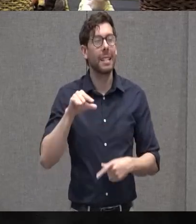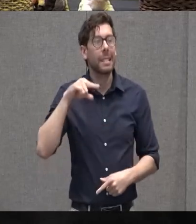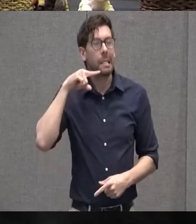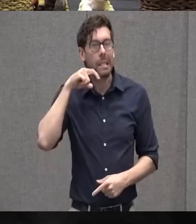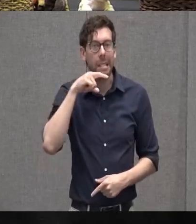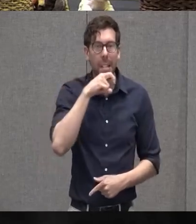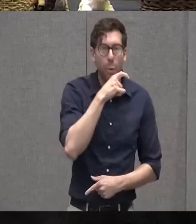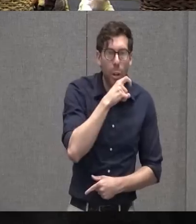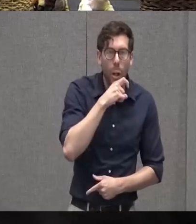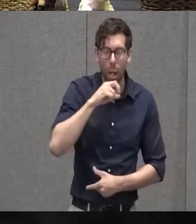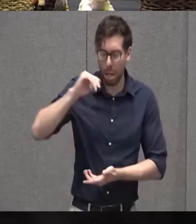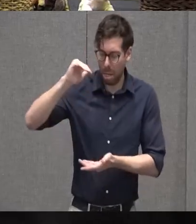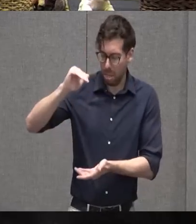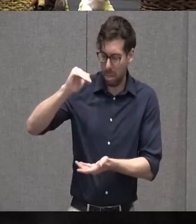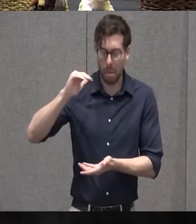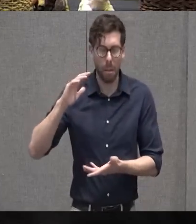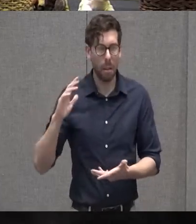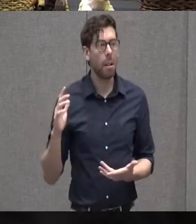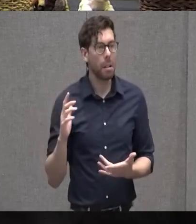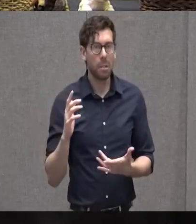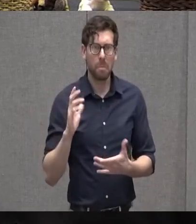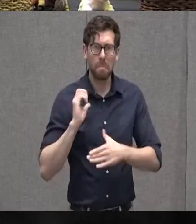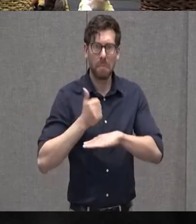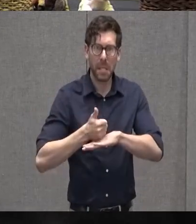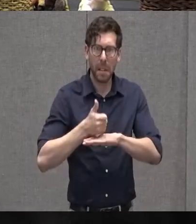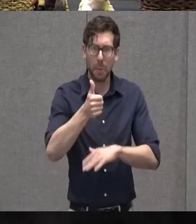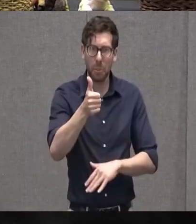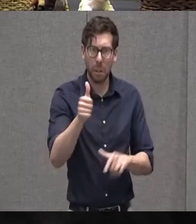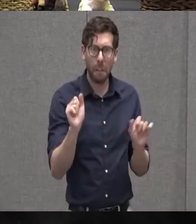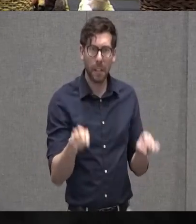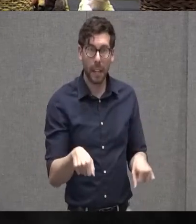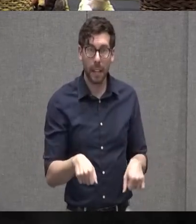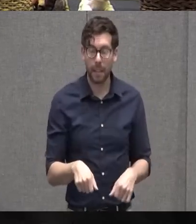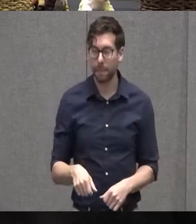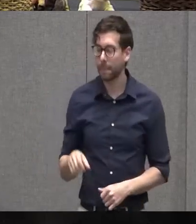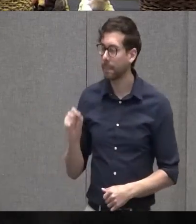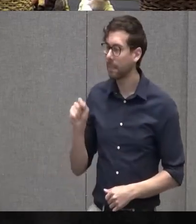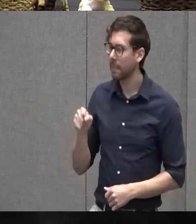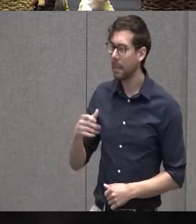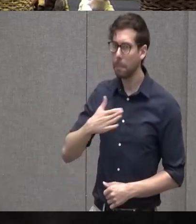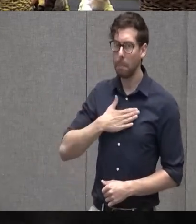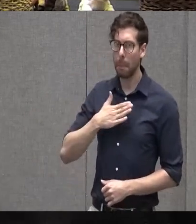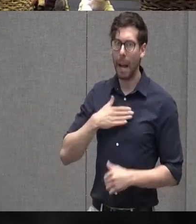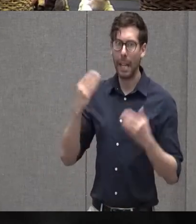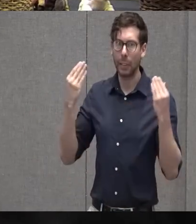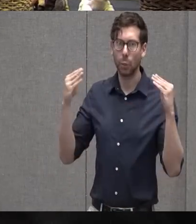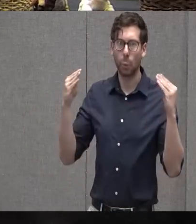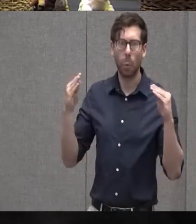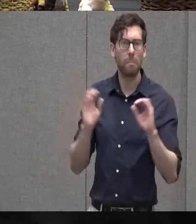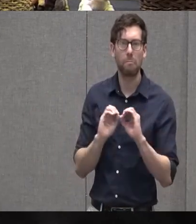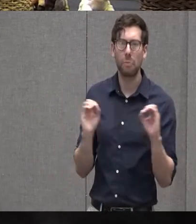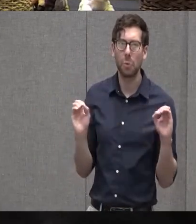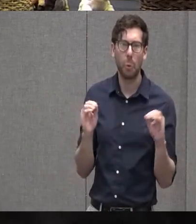Yeah, this one was kind of, there's no food at my store but I like how different stores